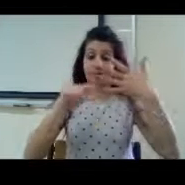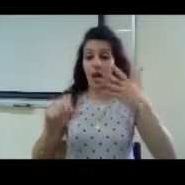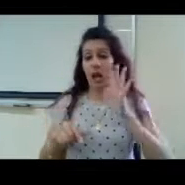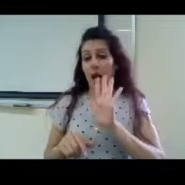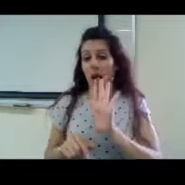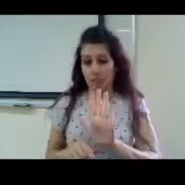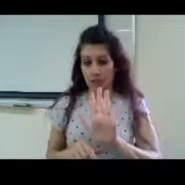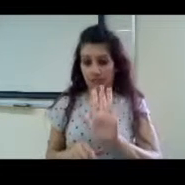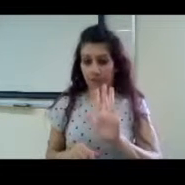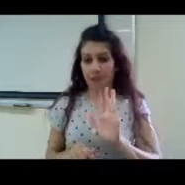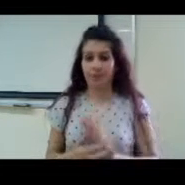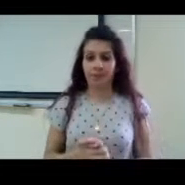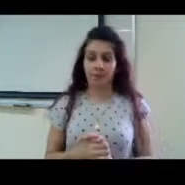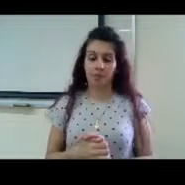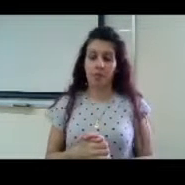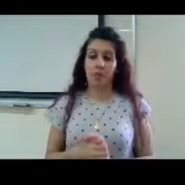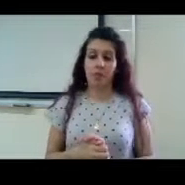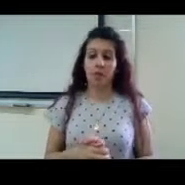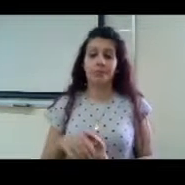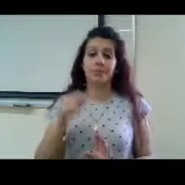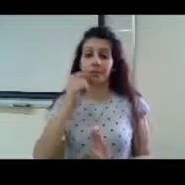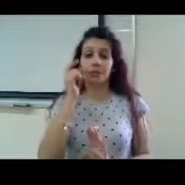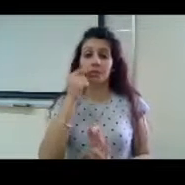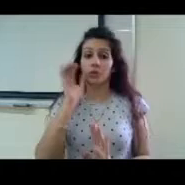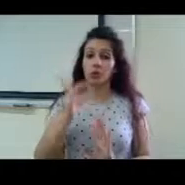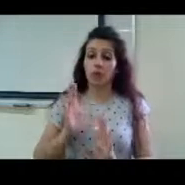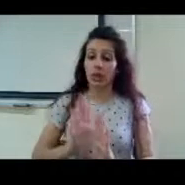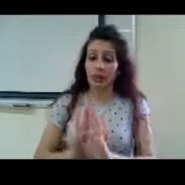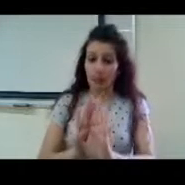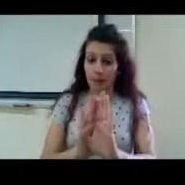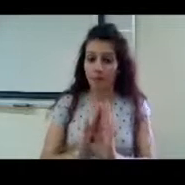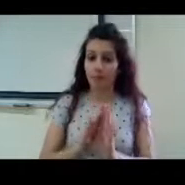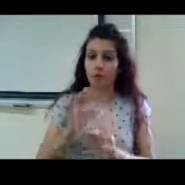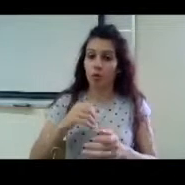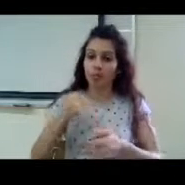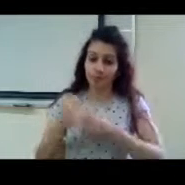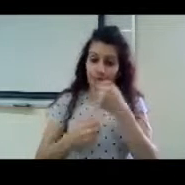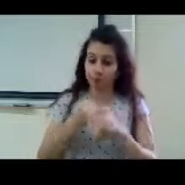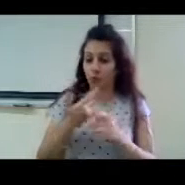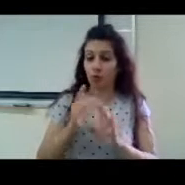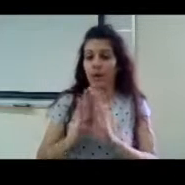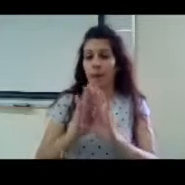area is supporting innovative solutions to support access and distribution of